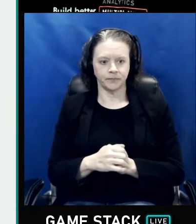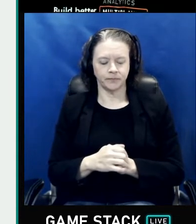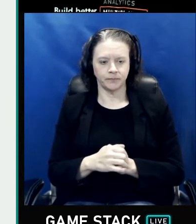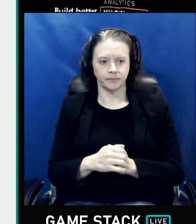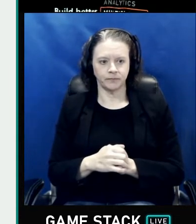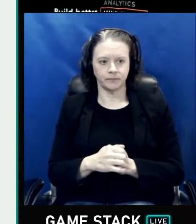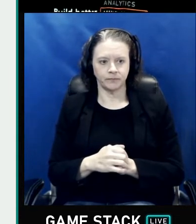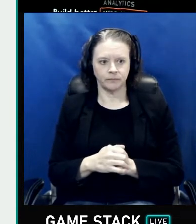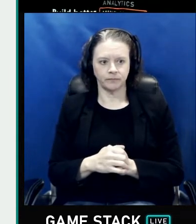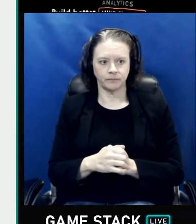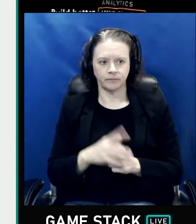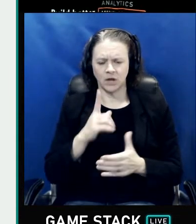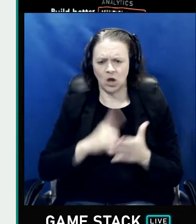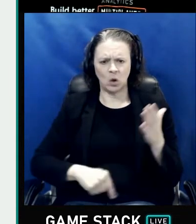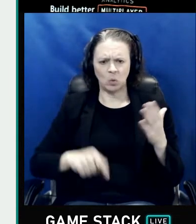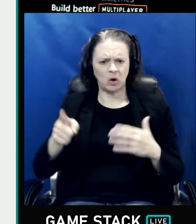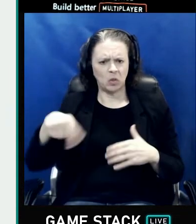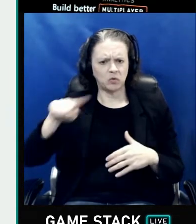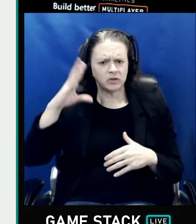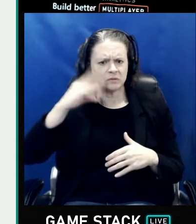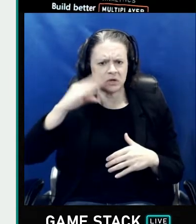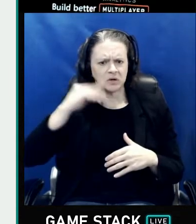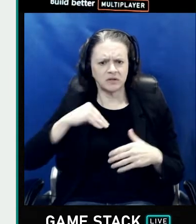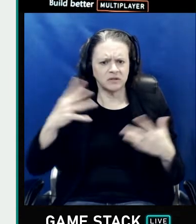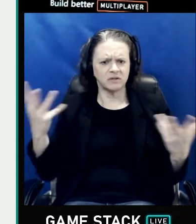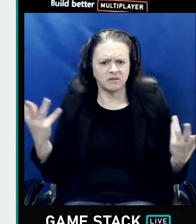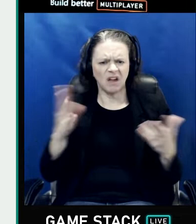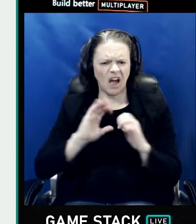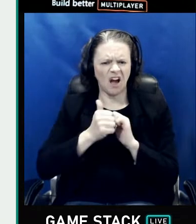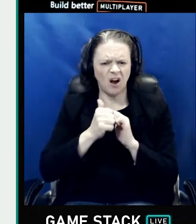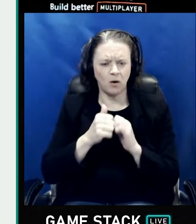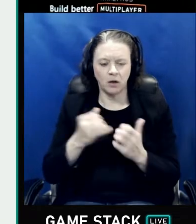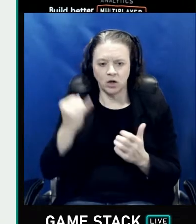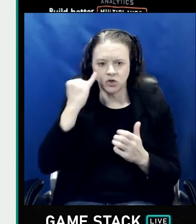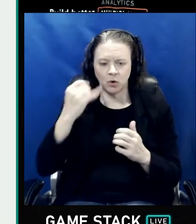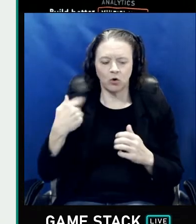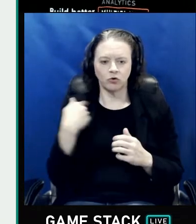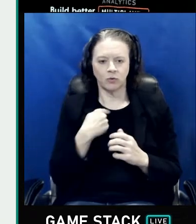What are those experiences and how do we do it? So what if a bubble shield distorts your voice?